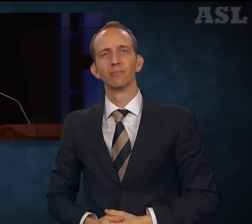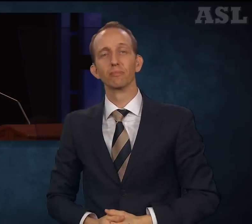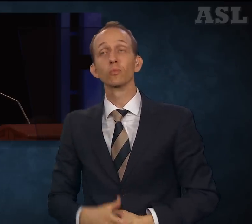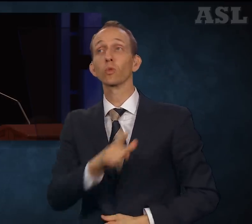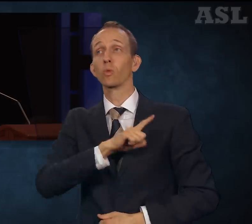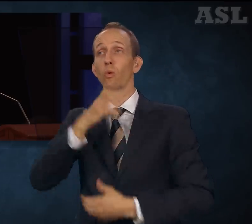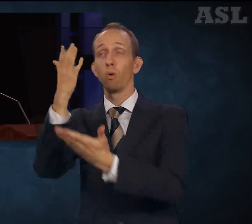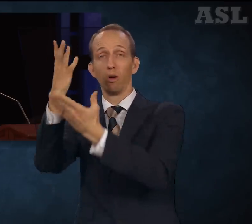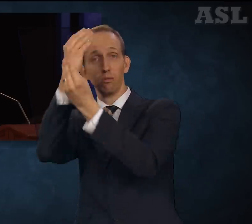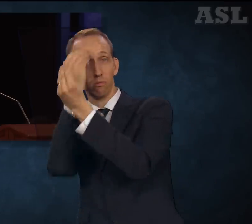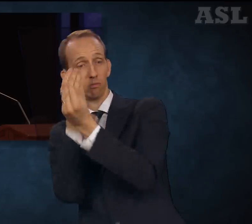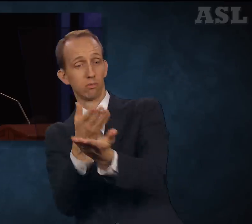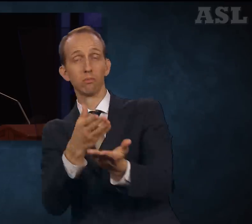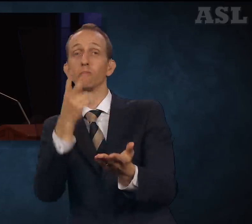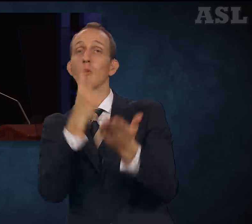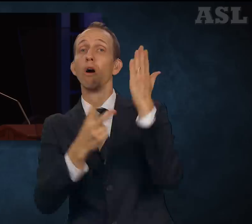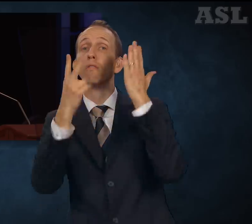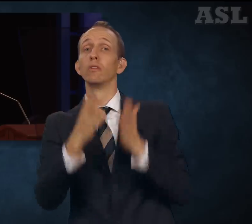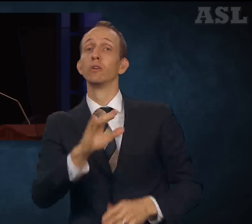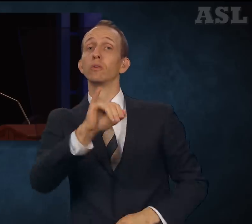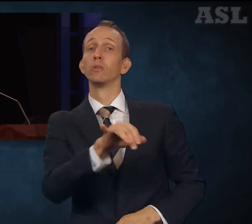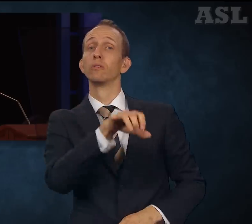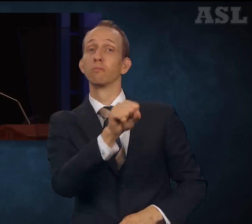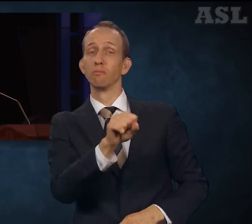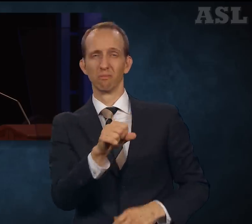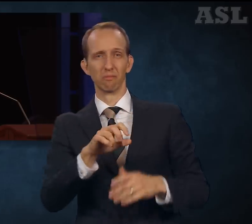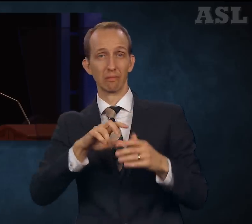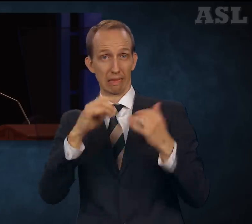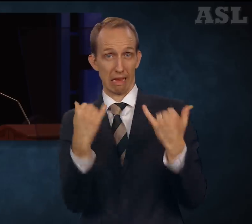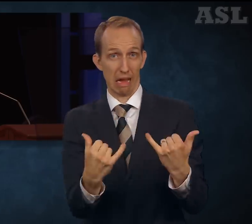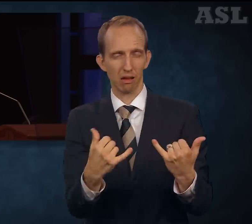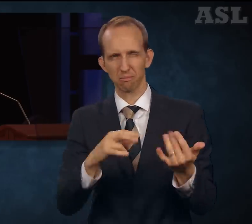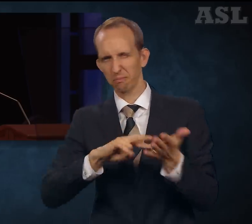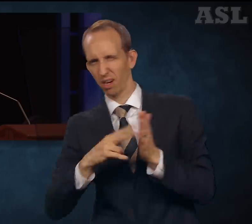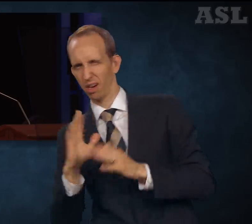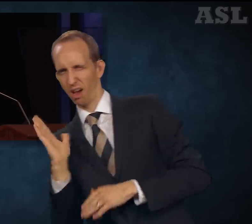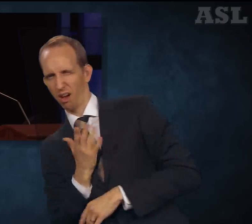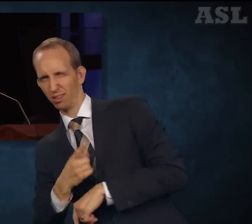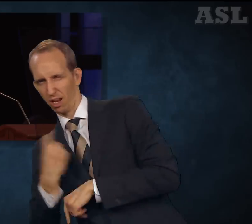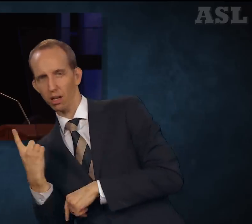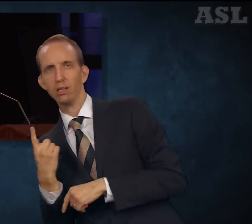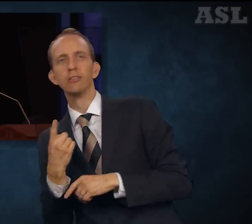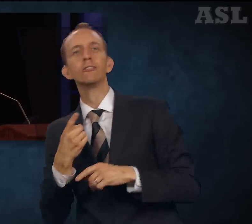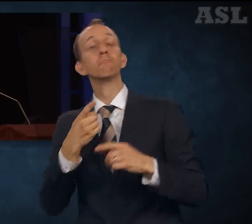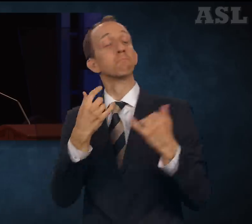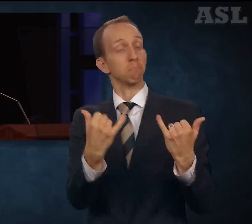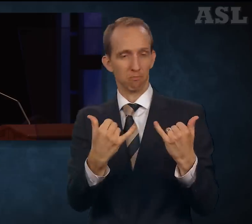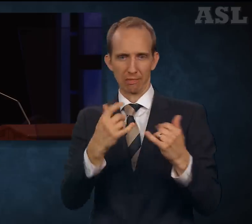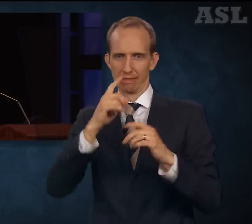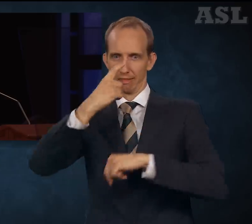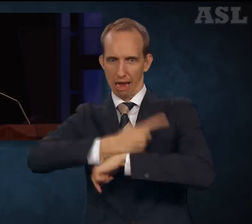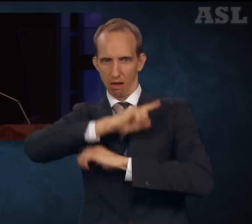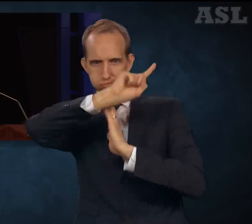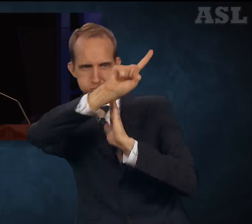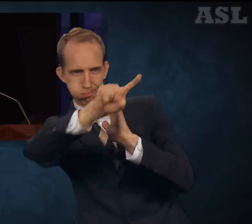THE LORD TOLD THE